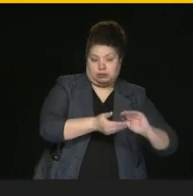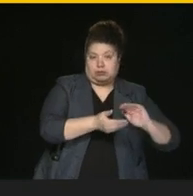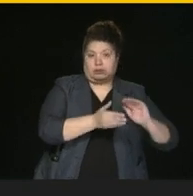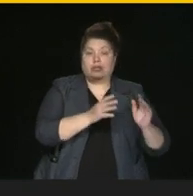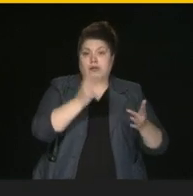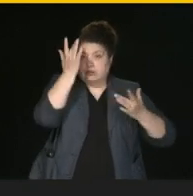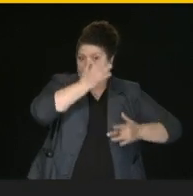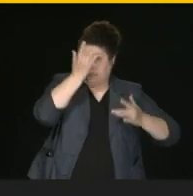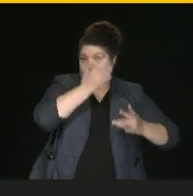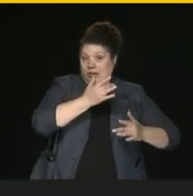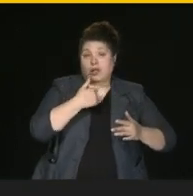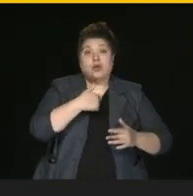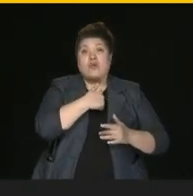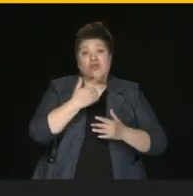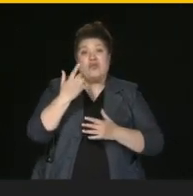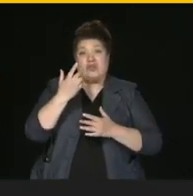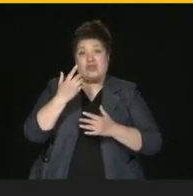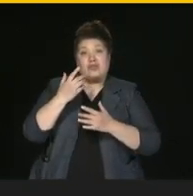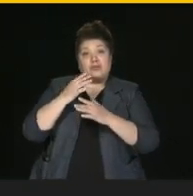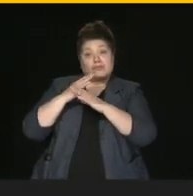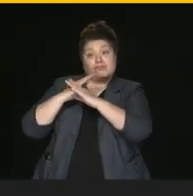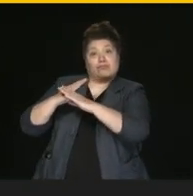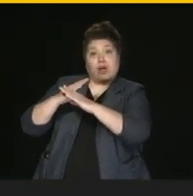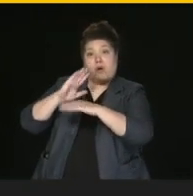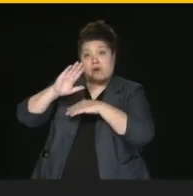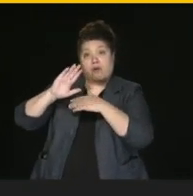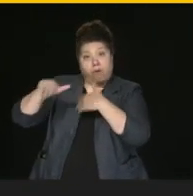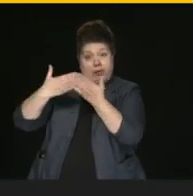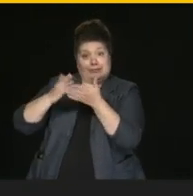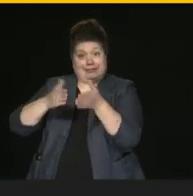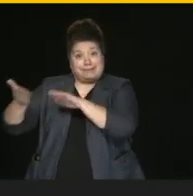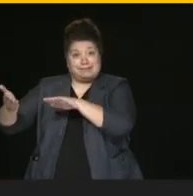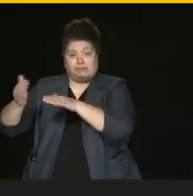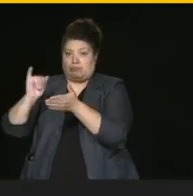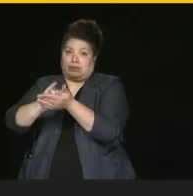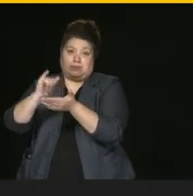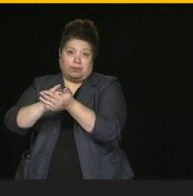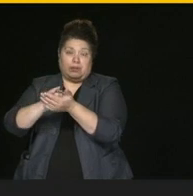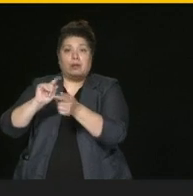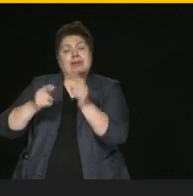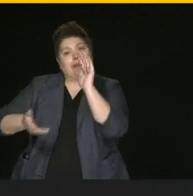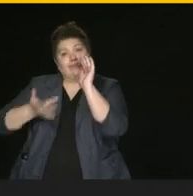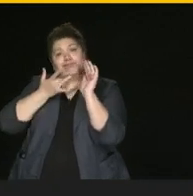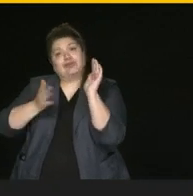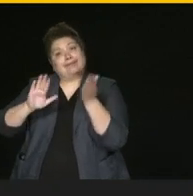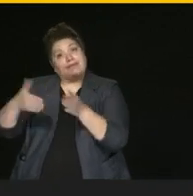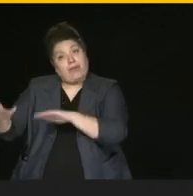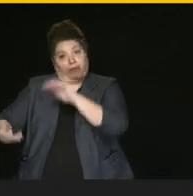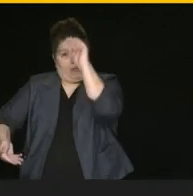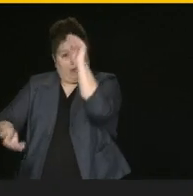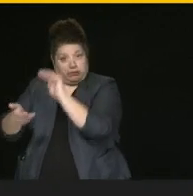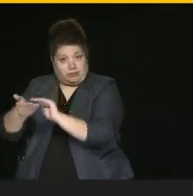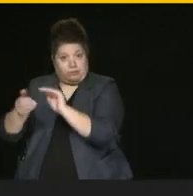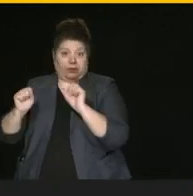QUESTION. WE CANNOT PREVENT EVER DEATH, BUT WE MUST PREVENT EVERY DEATH WE CAN.